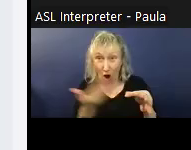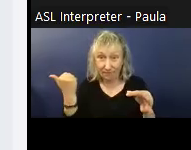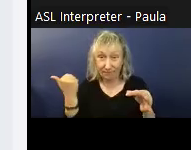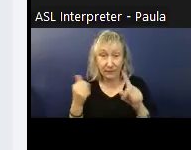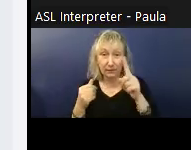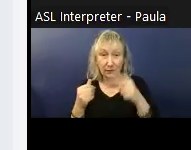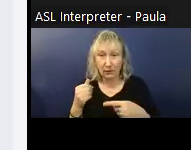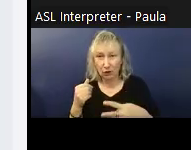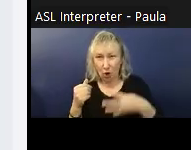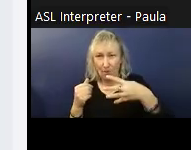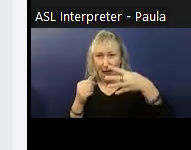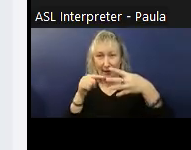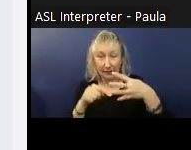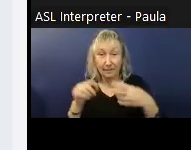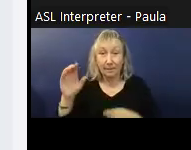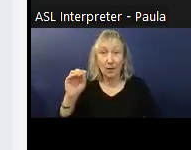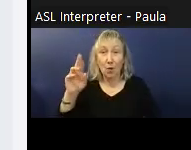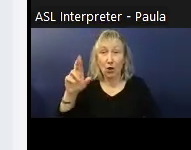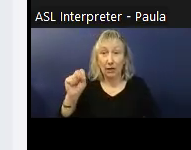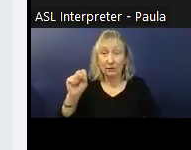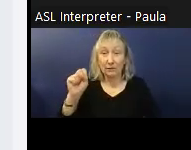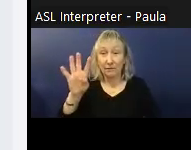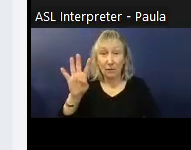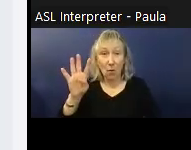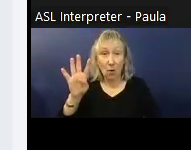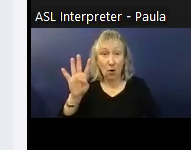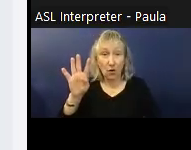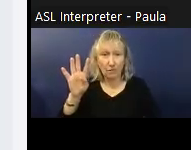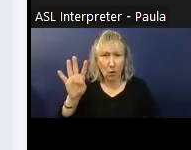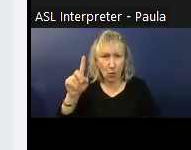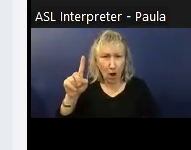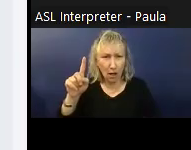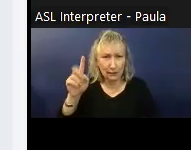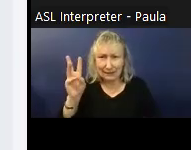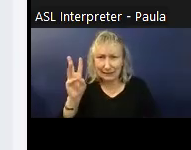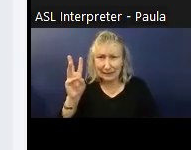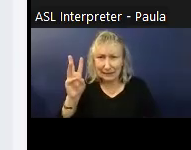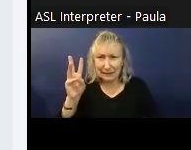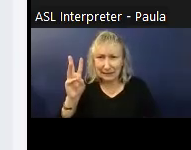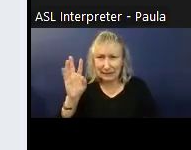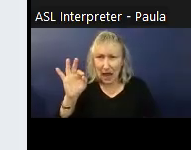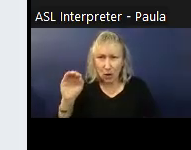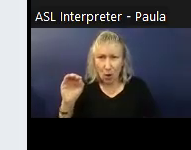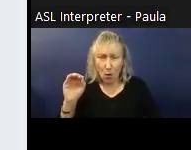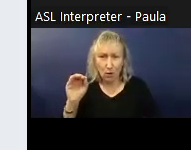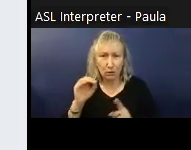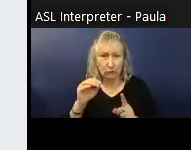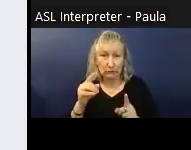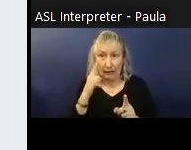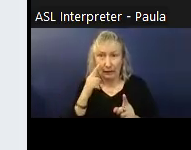So that's ORS 441.69. OI don't know if you're aware of that or not. It's it's the way it's written though.